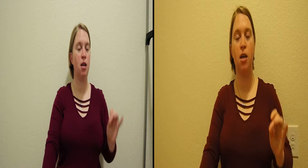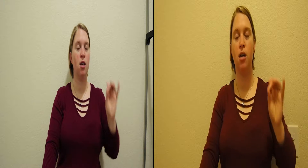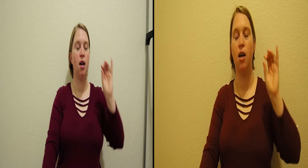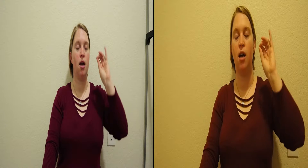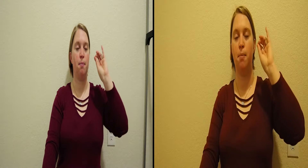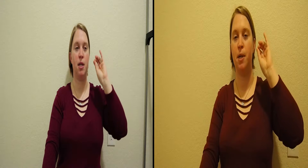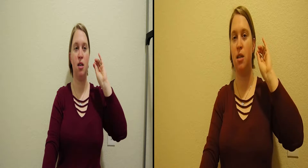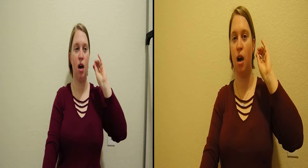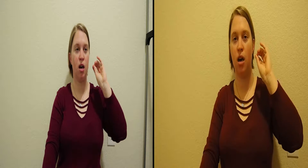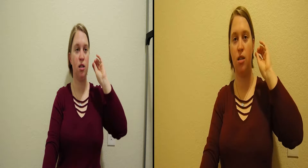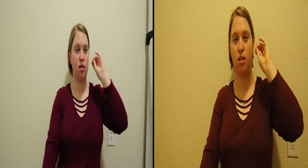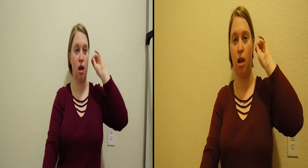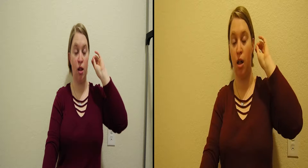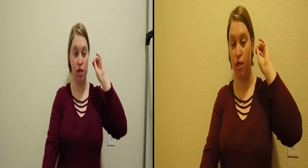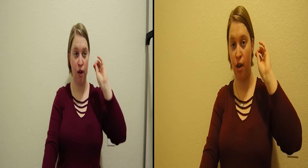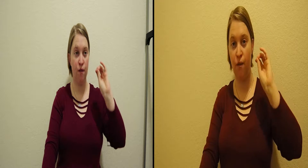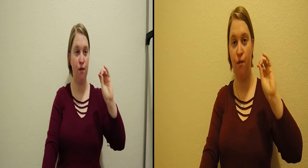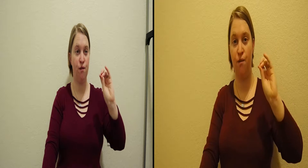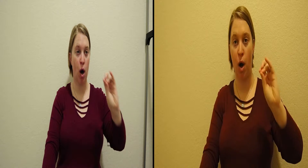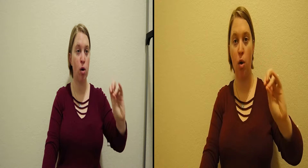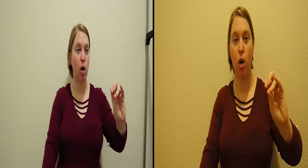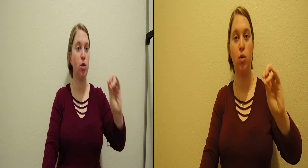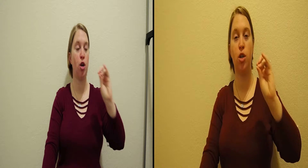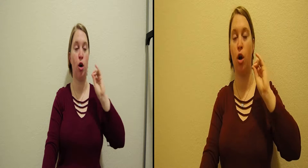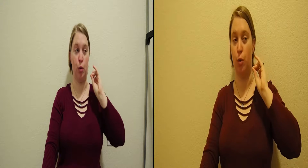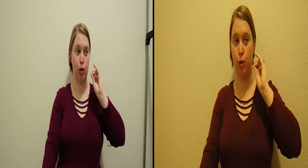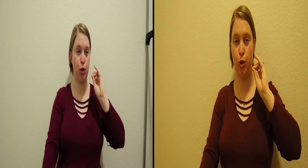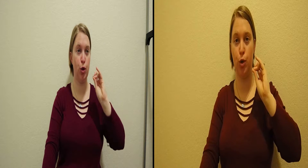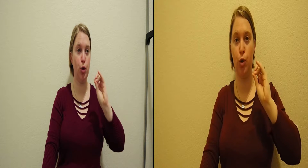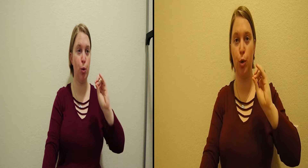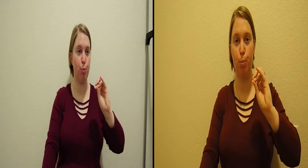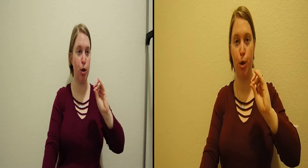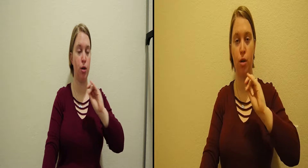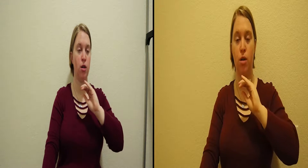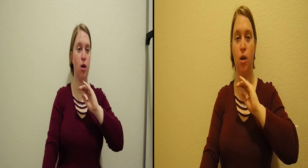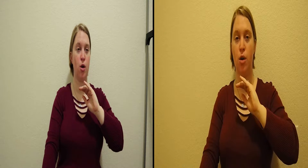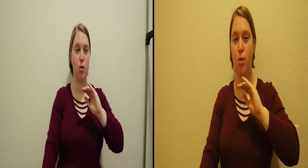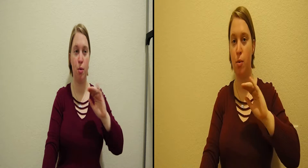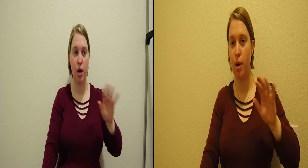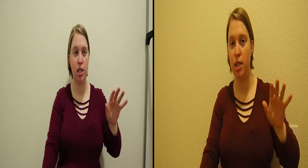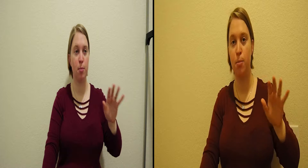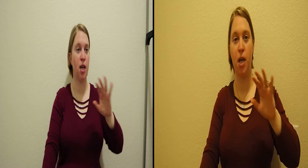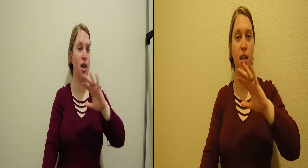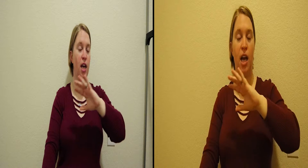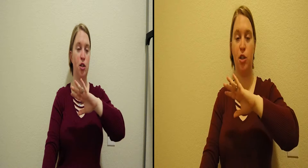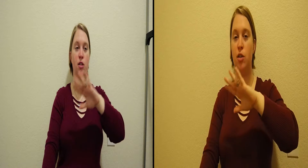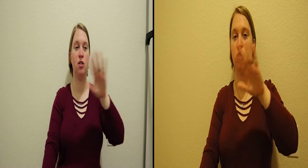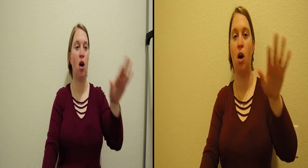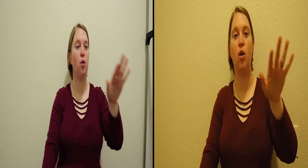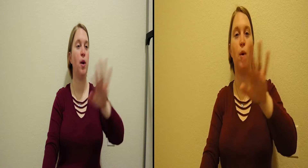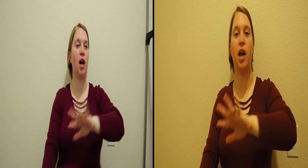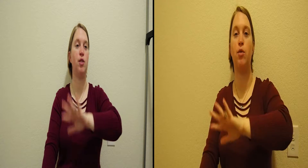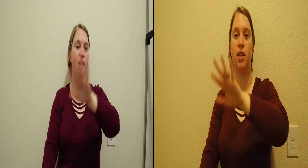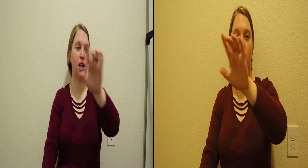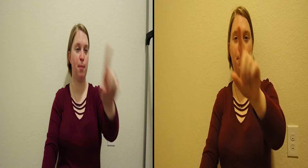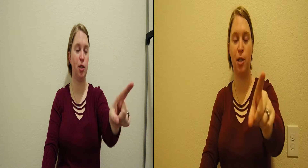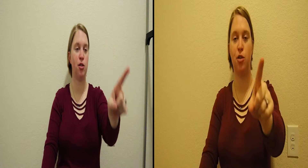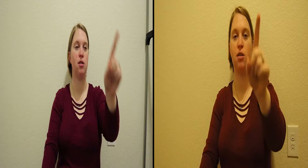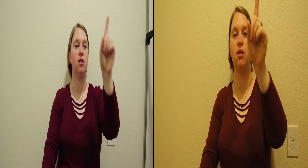because the photos are super crisp as you saw when I was taking pictures